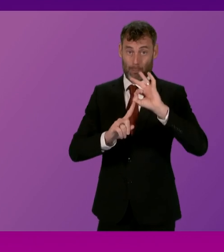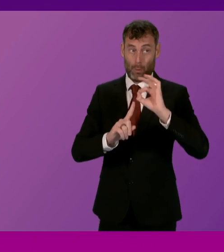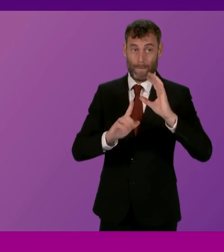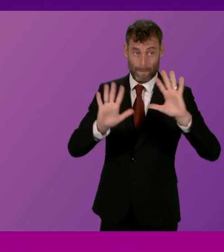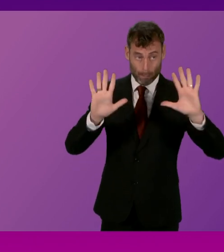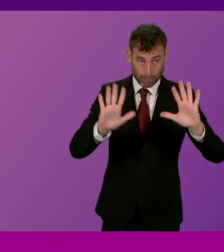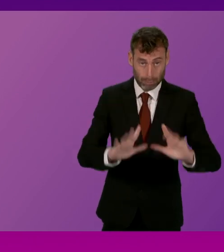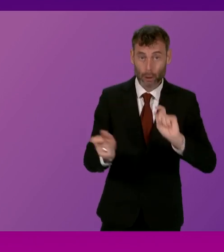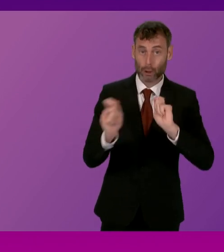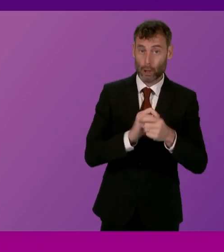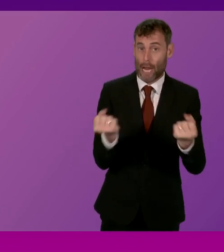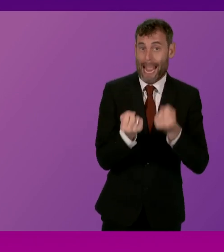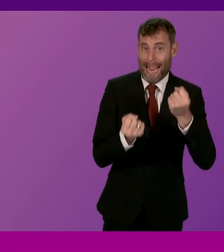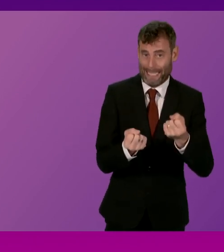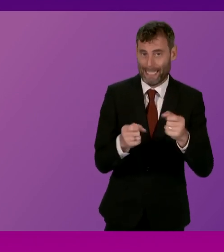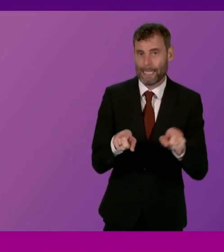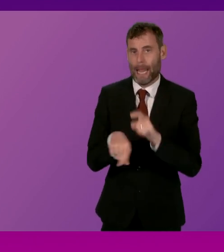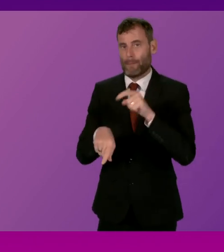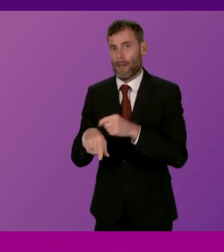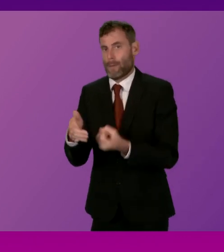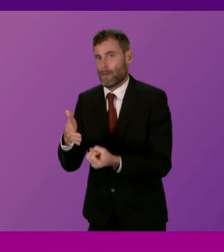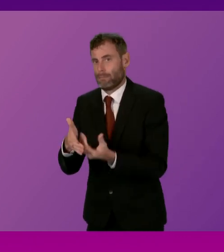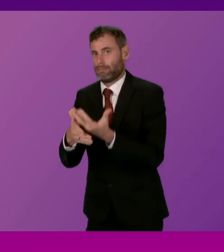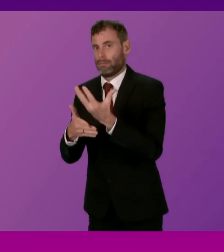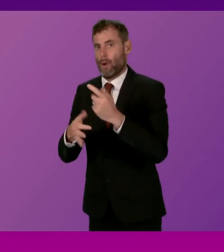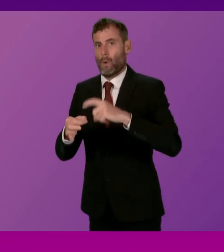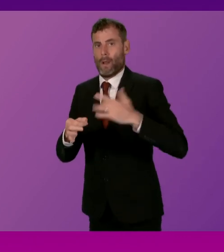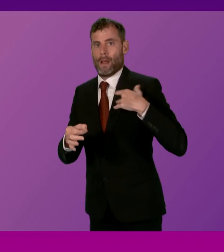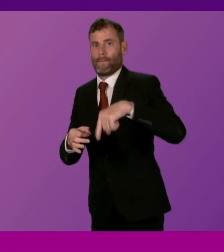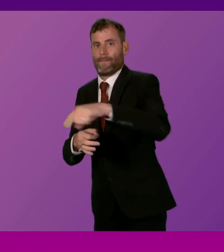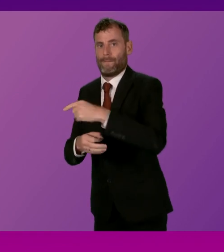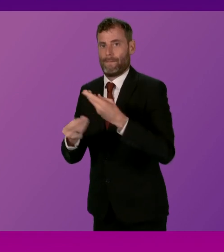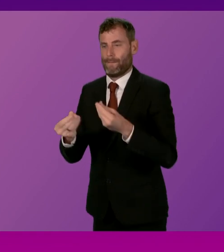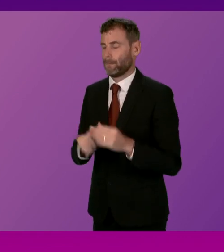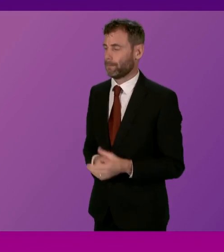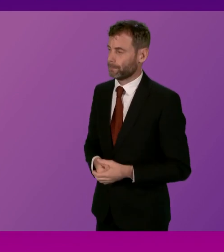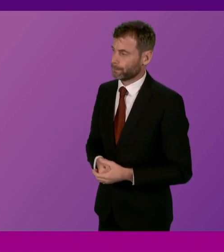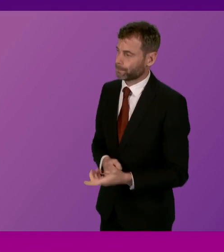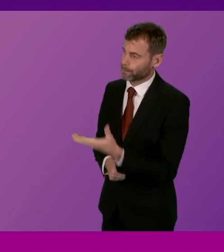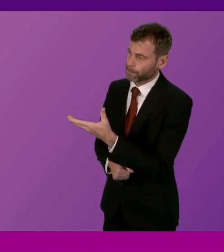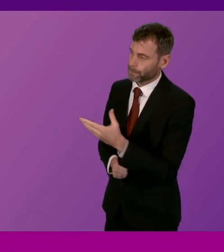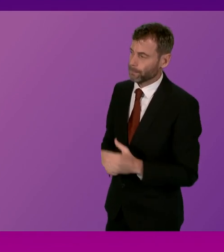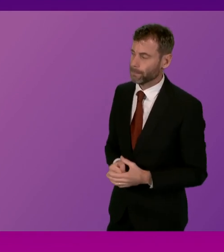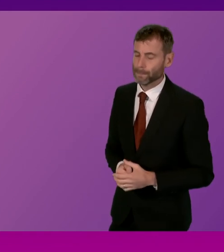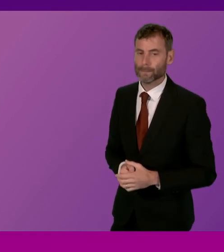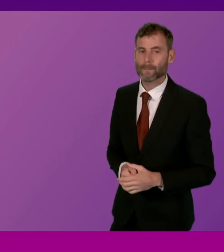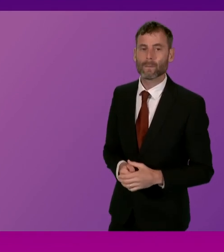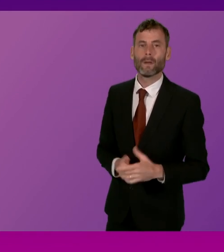and, importantly, for the people of Scotland.